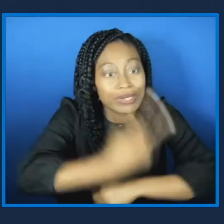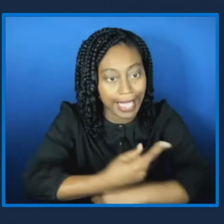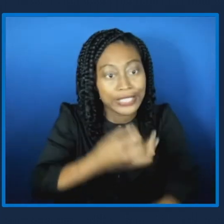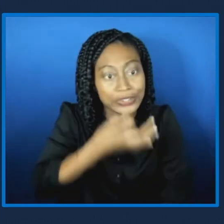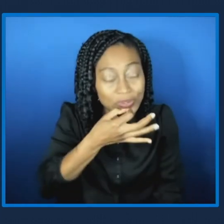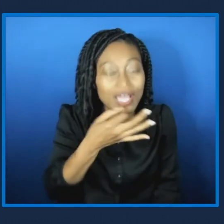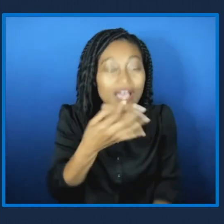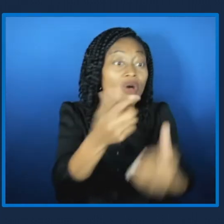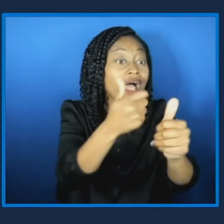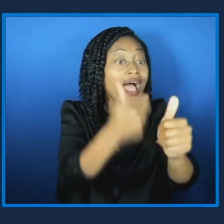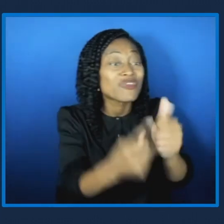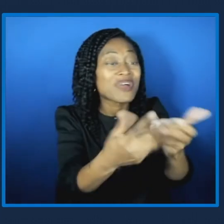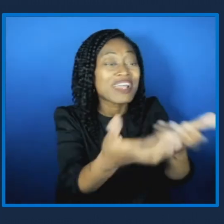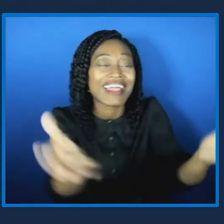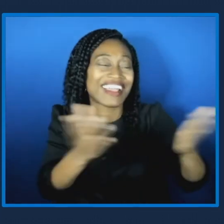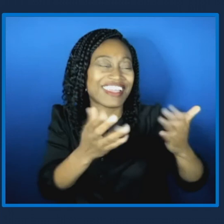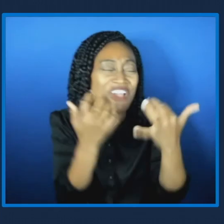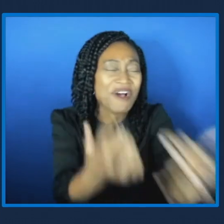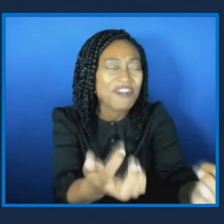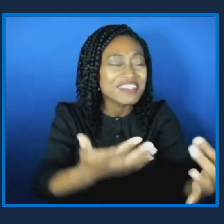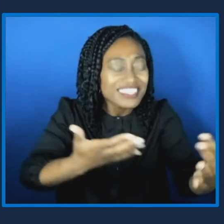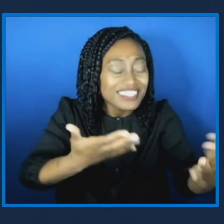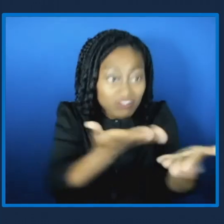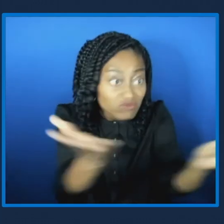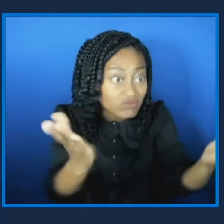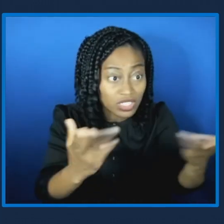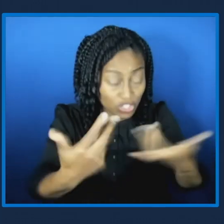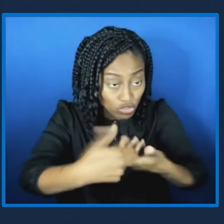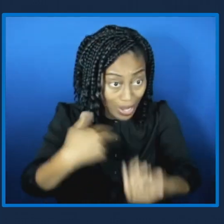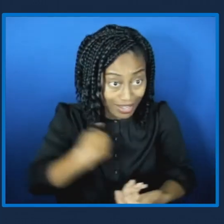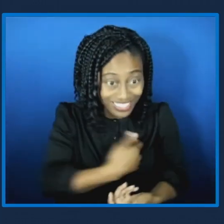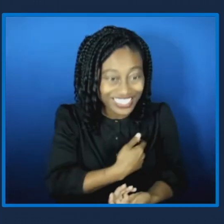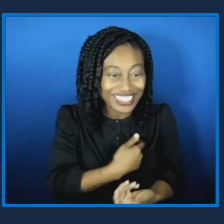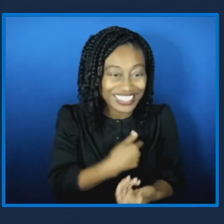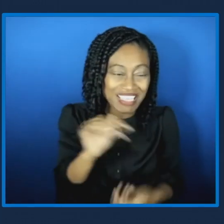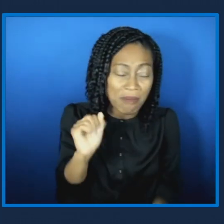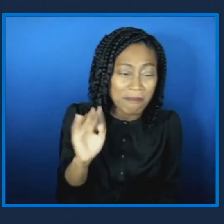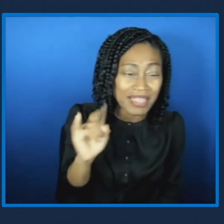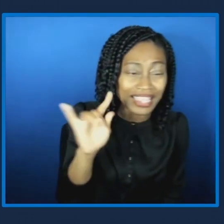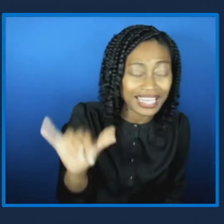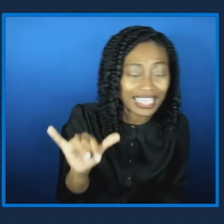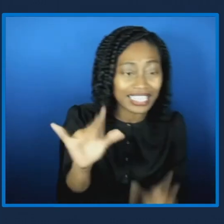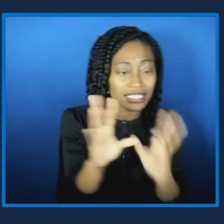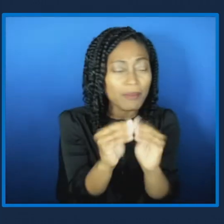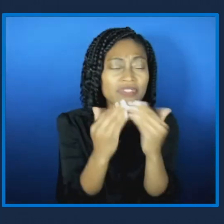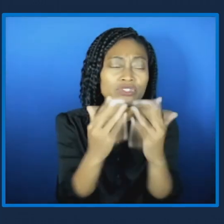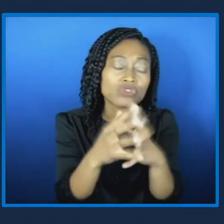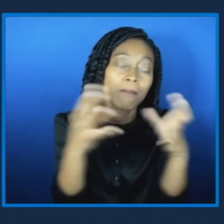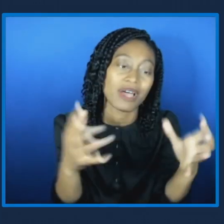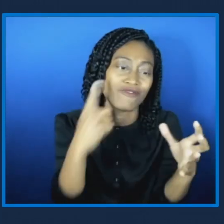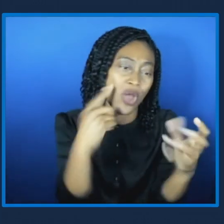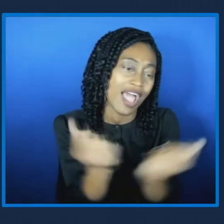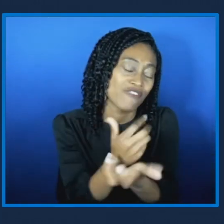all of you who have joined us to the Ability Summit. Thank you so much for all that you do within the community.